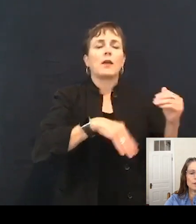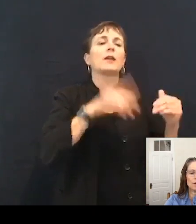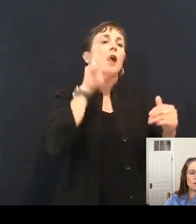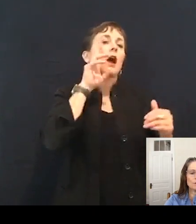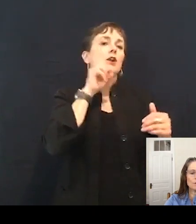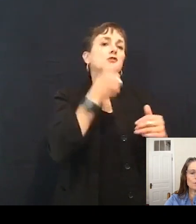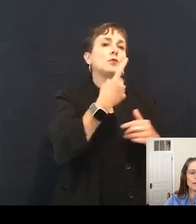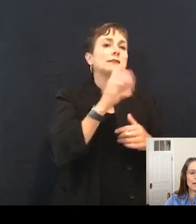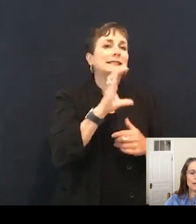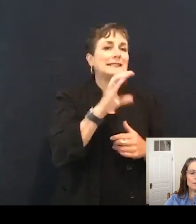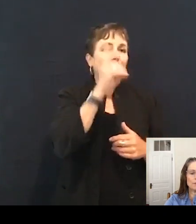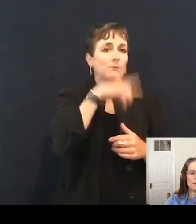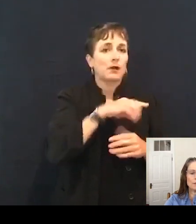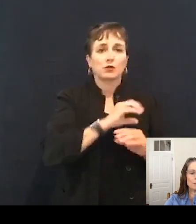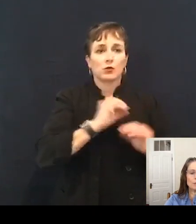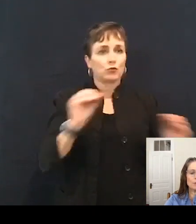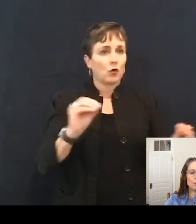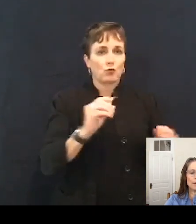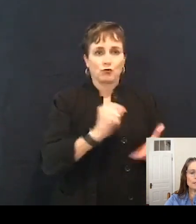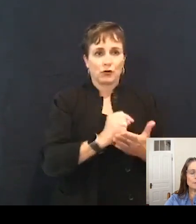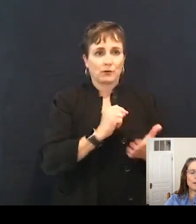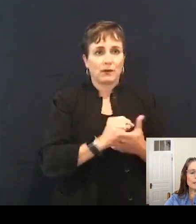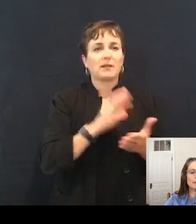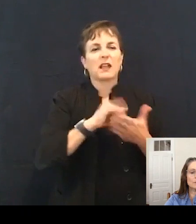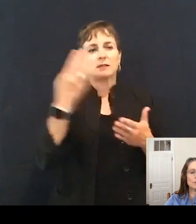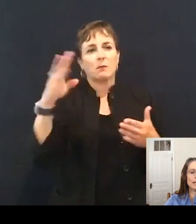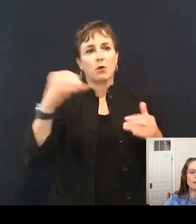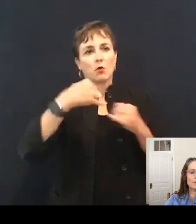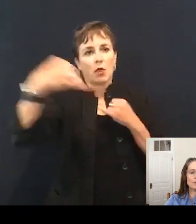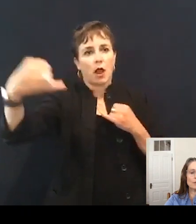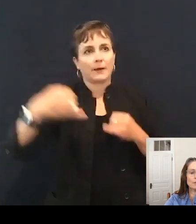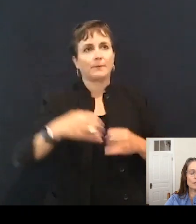Also, the AAV therapy corrected balance behavior.